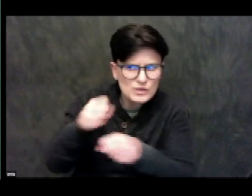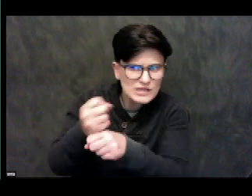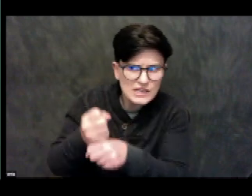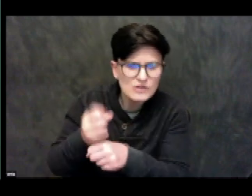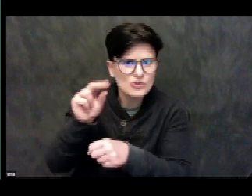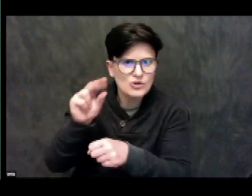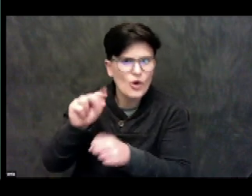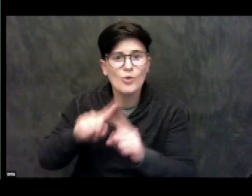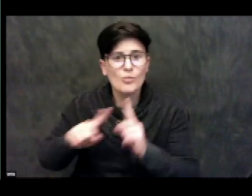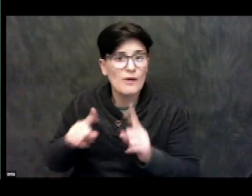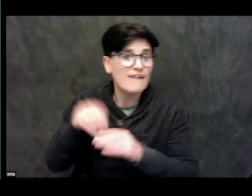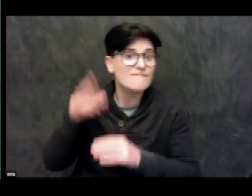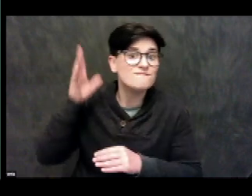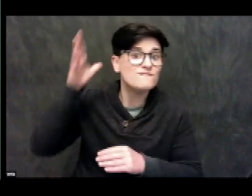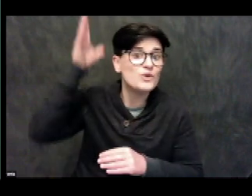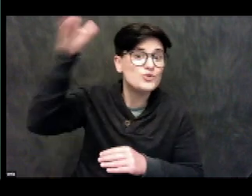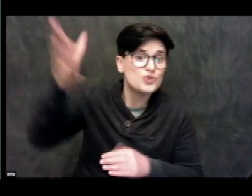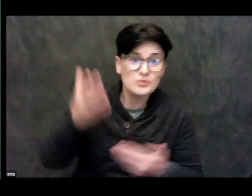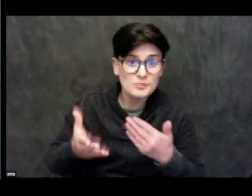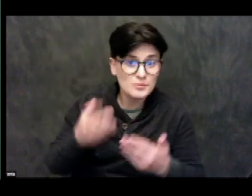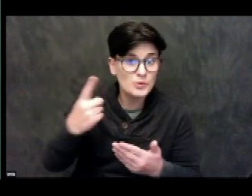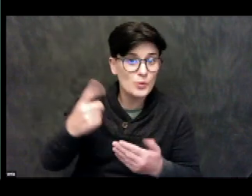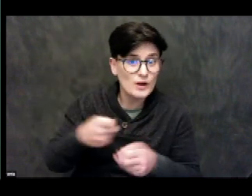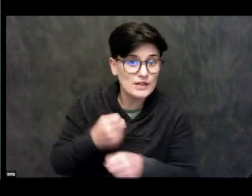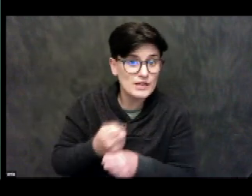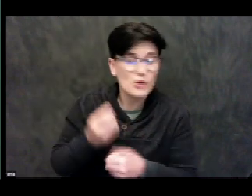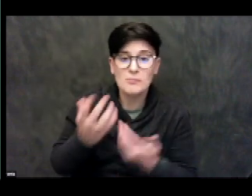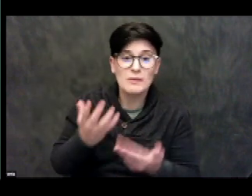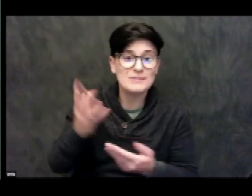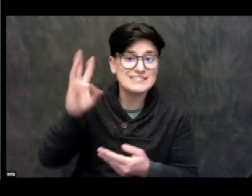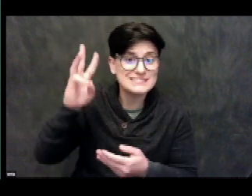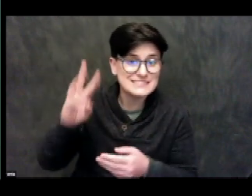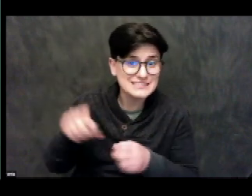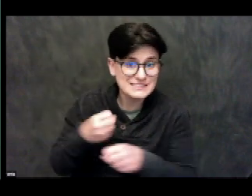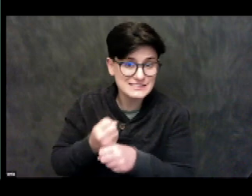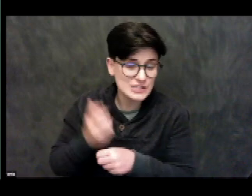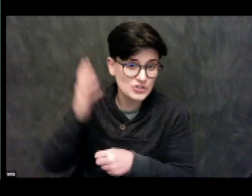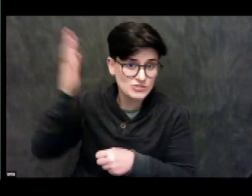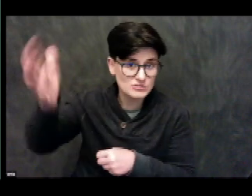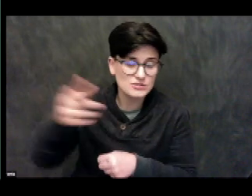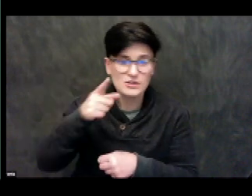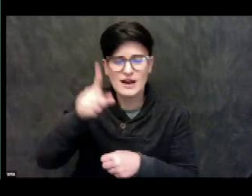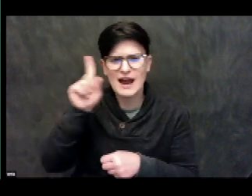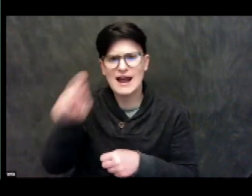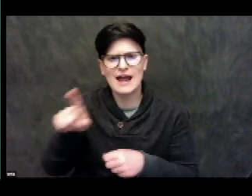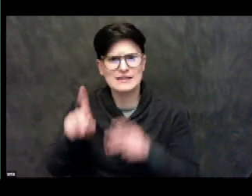it might be in a year or it might be in six years asking people about their plans for pregnancy.